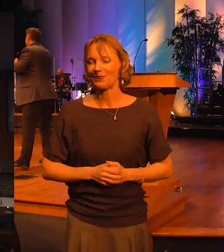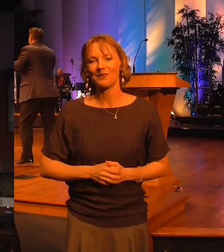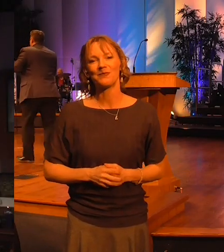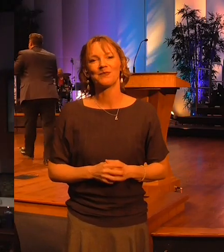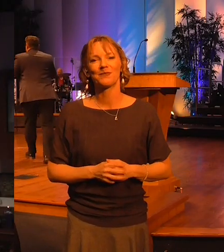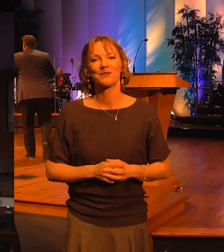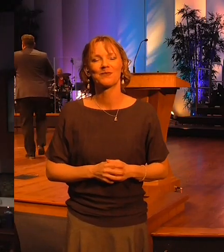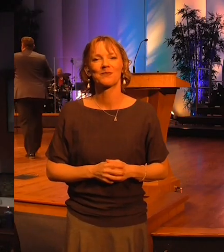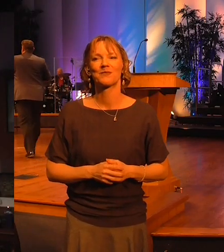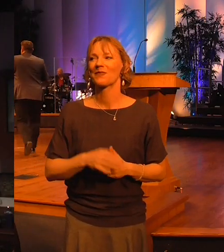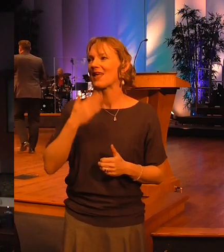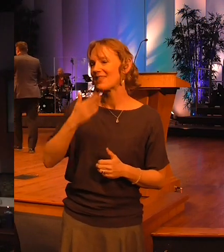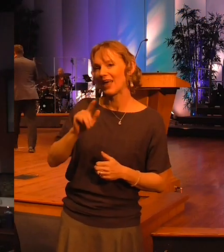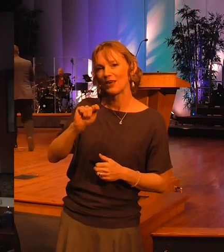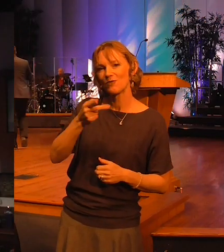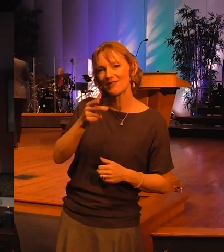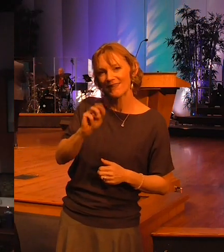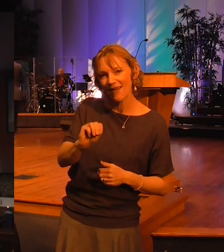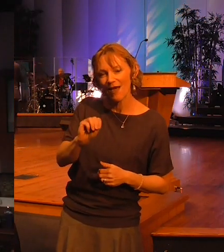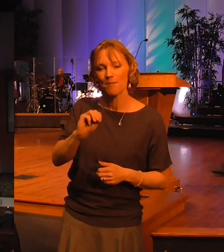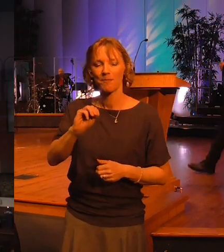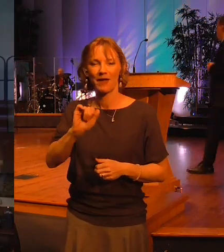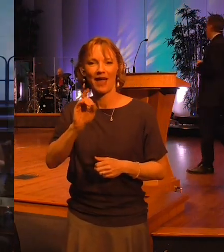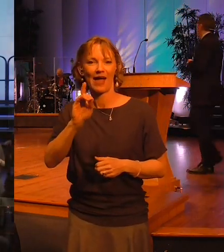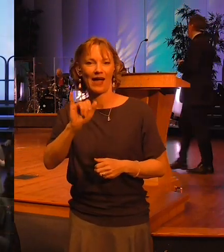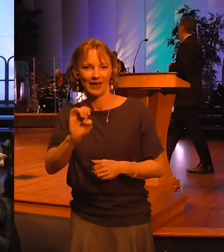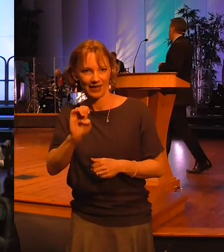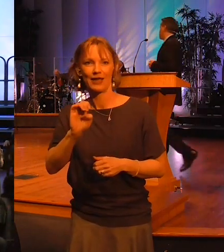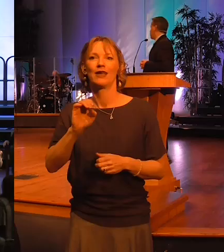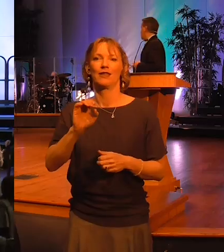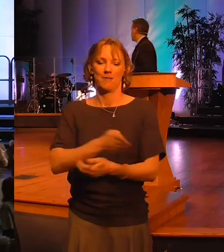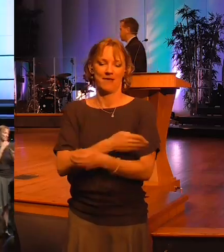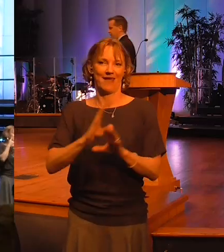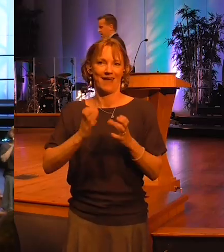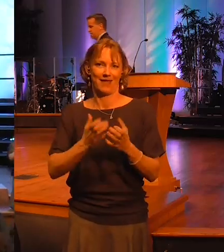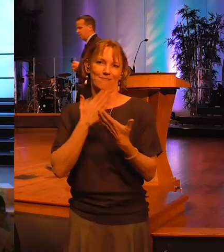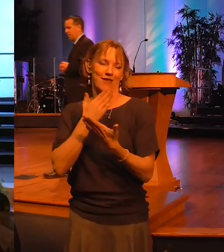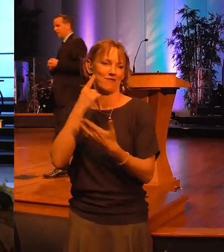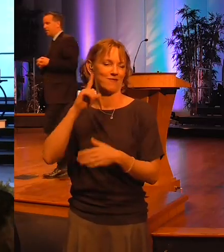thank you Tom Maddie Mile High Band so grateful for them so grateful